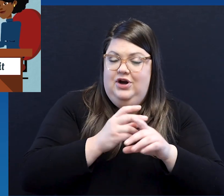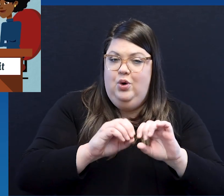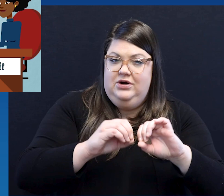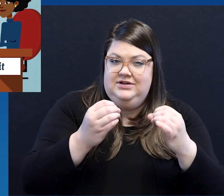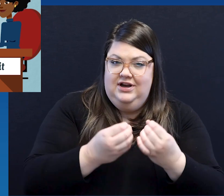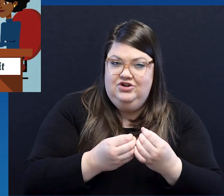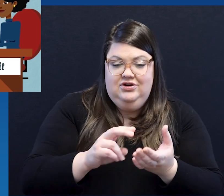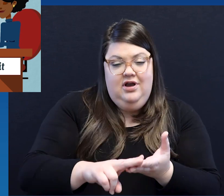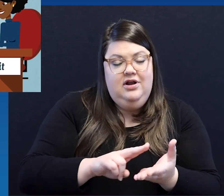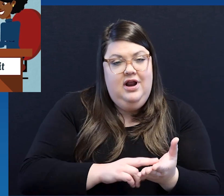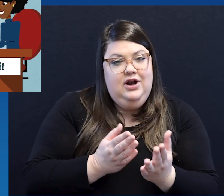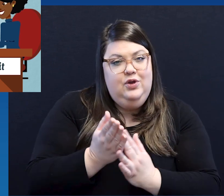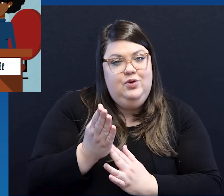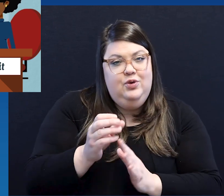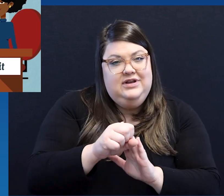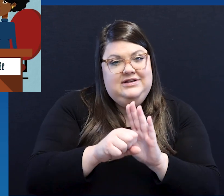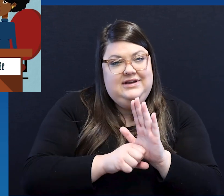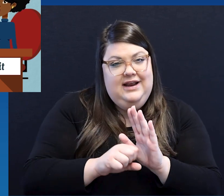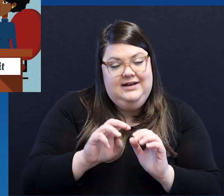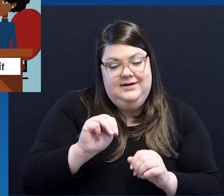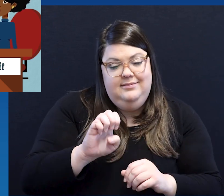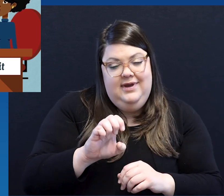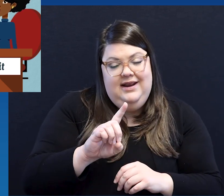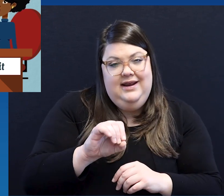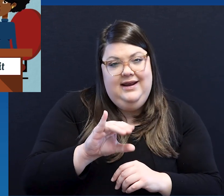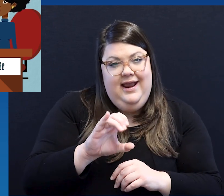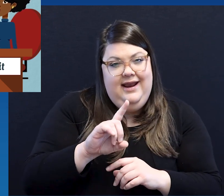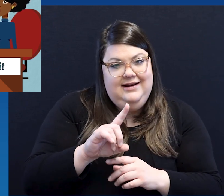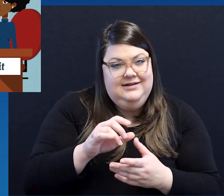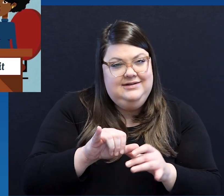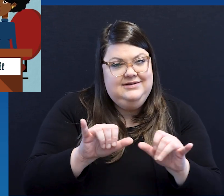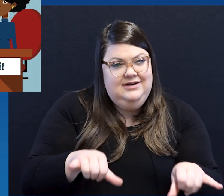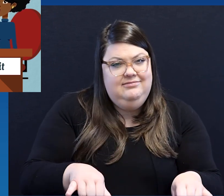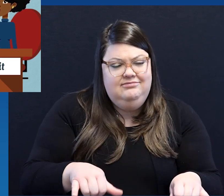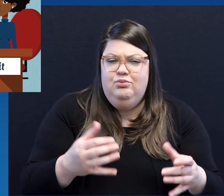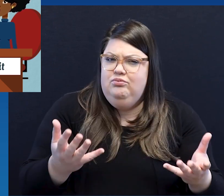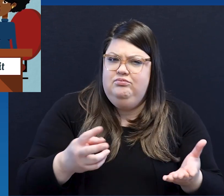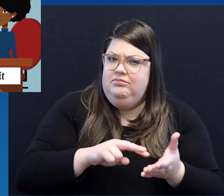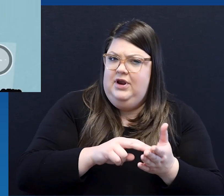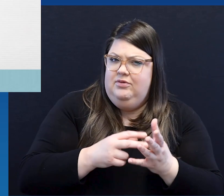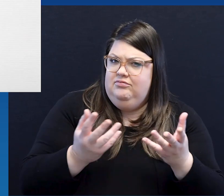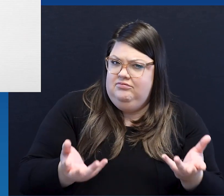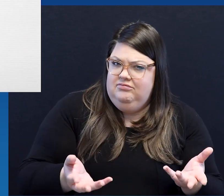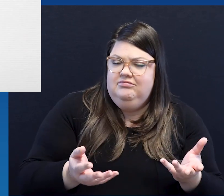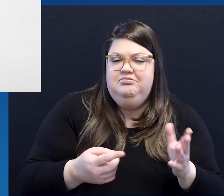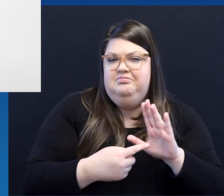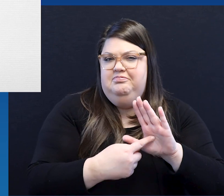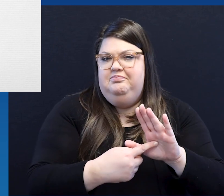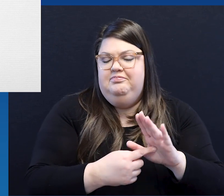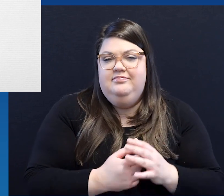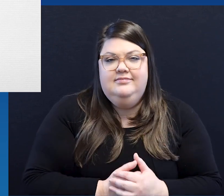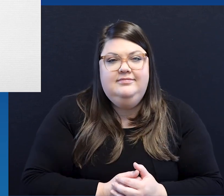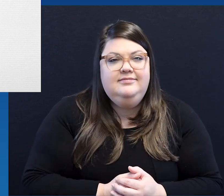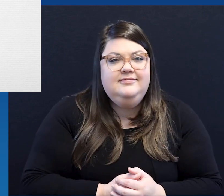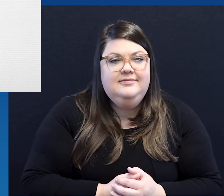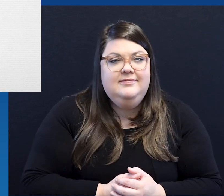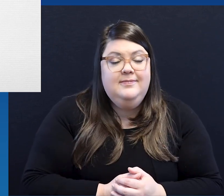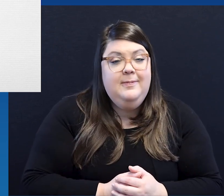DDD is often identified as a provider of social services but DDD is in fact a managed care organization